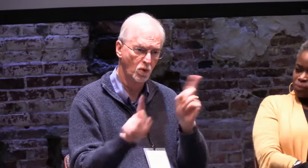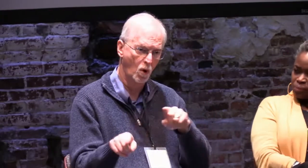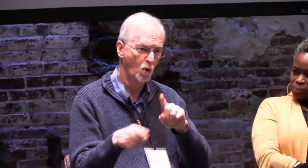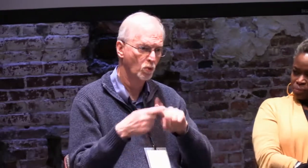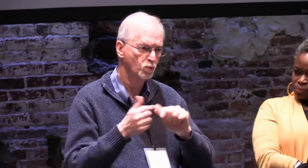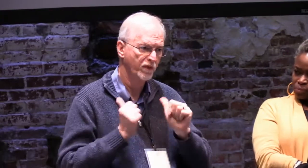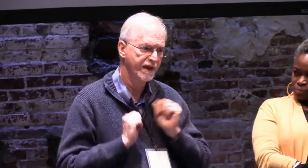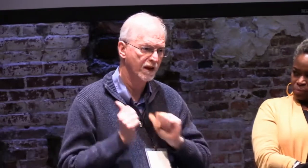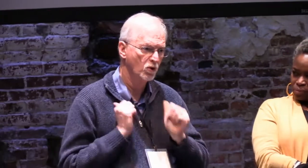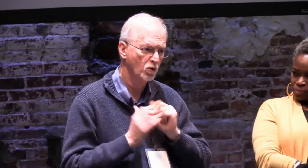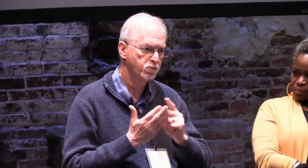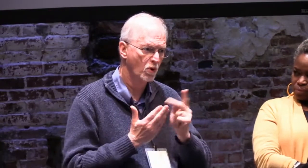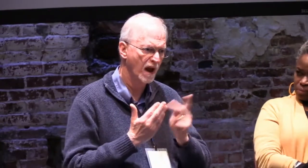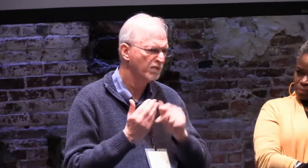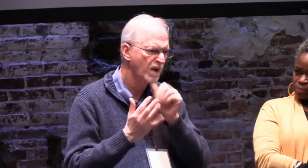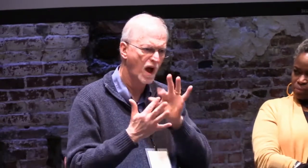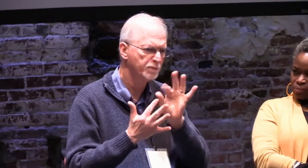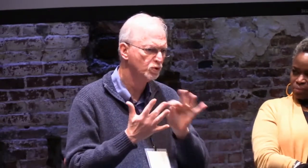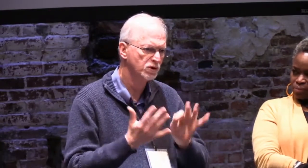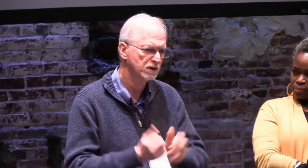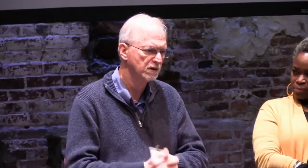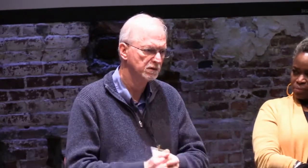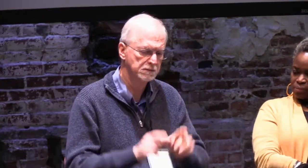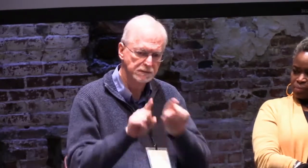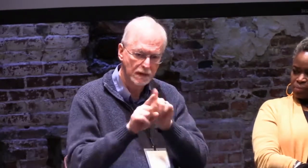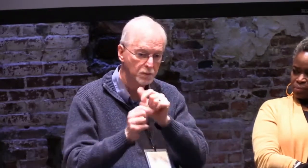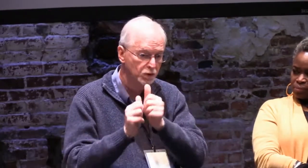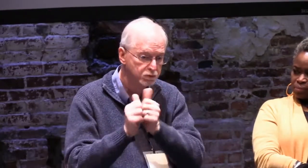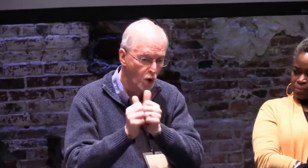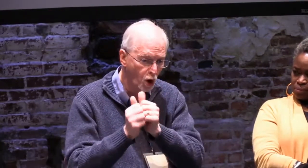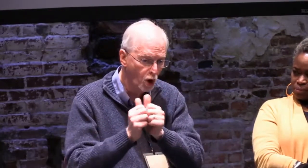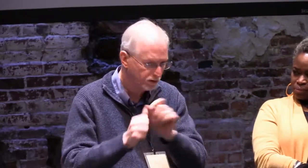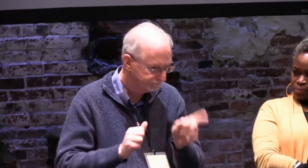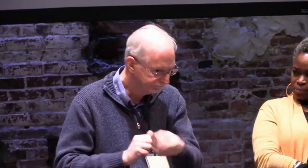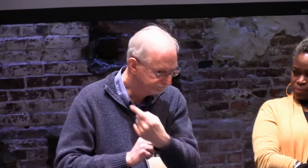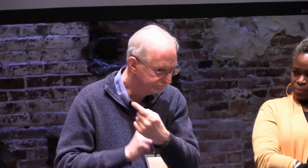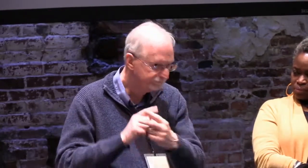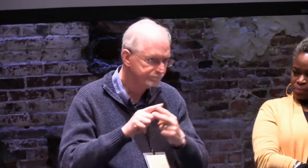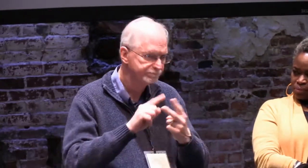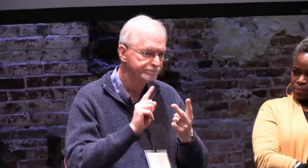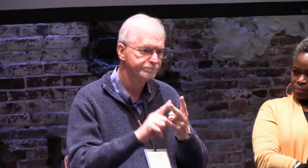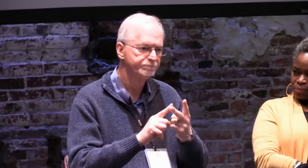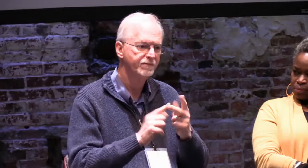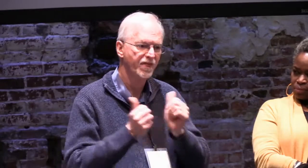and at that time, it was a prerequisite. It was not an option for all the students to go there.